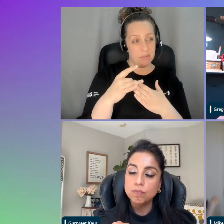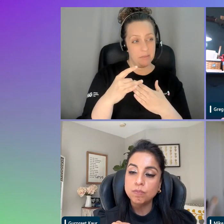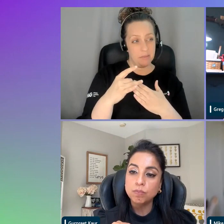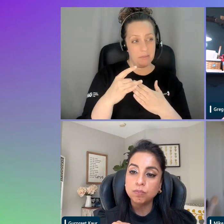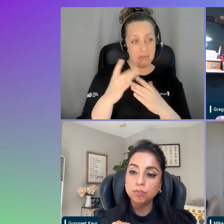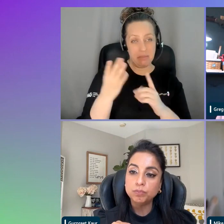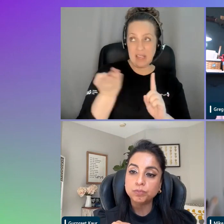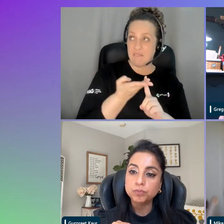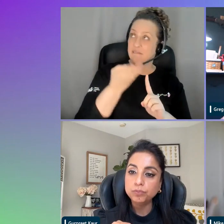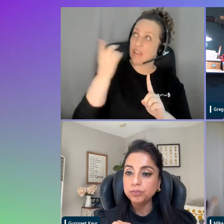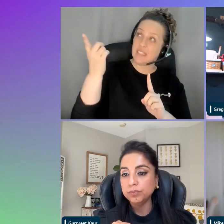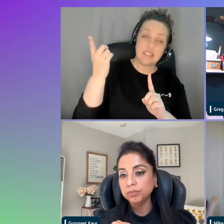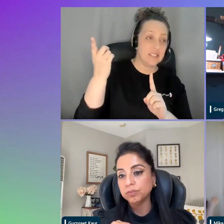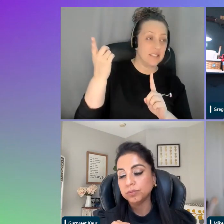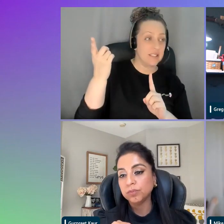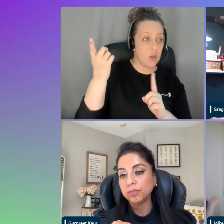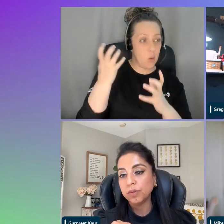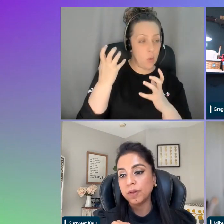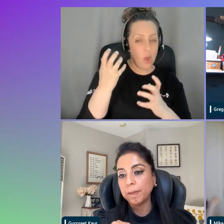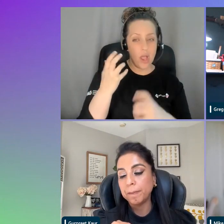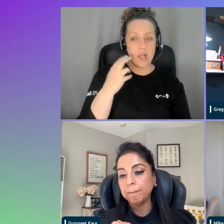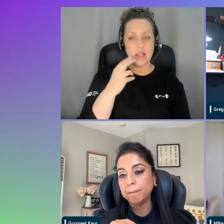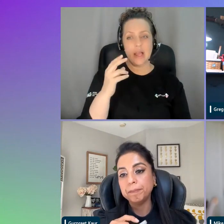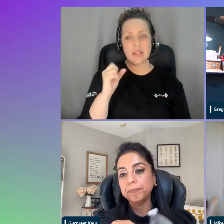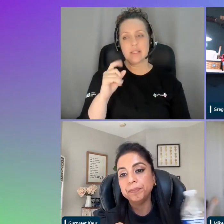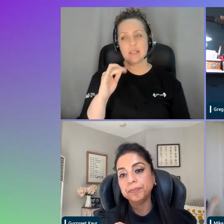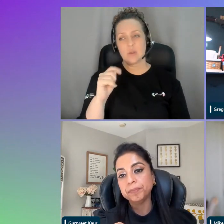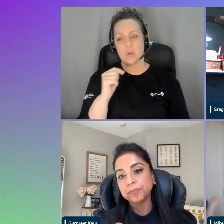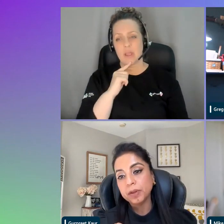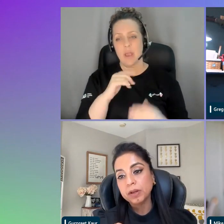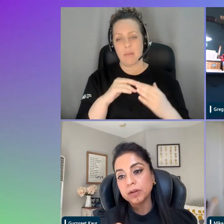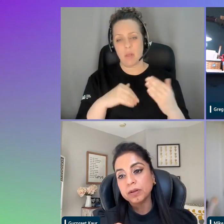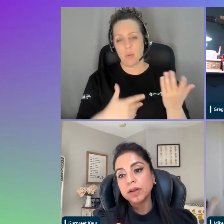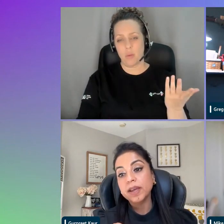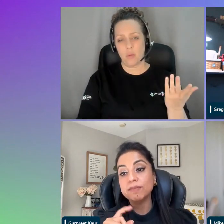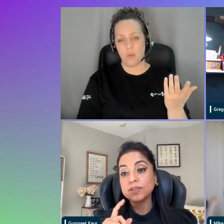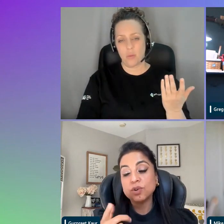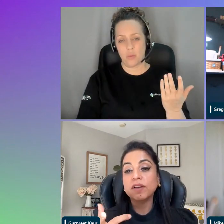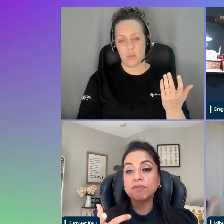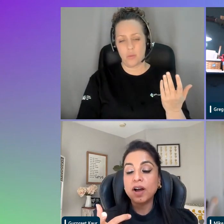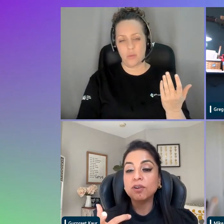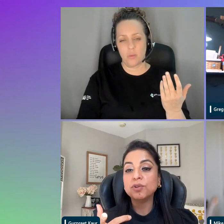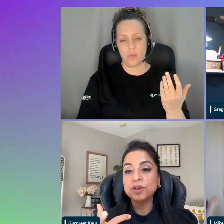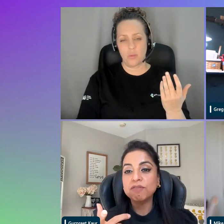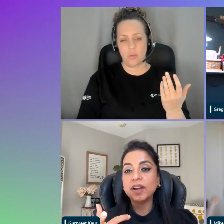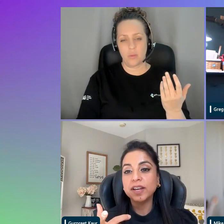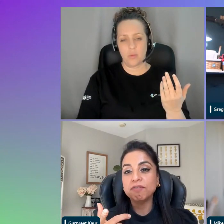mean C-suite. And just below it. >> So if how do you define